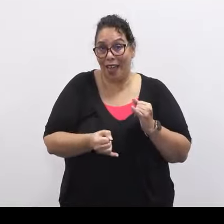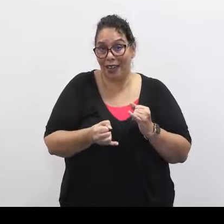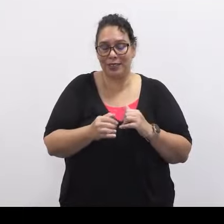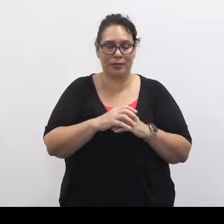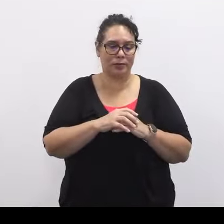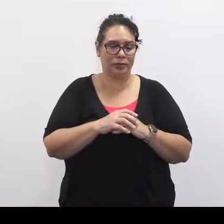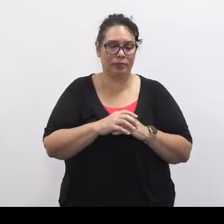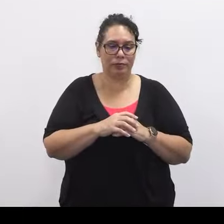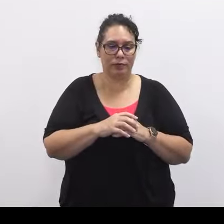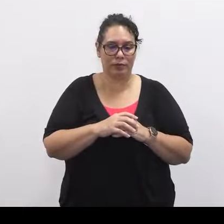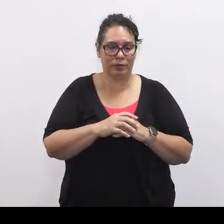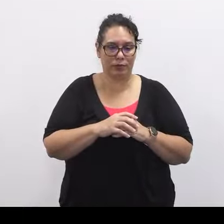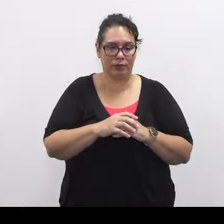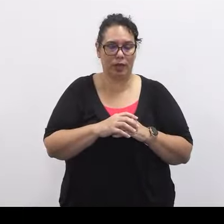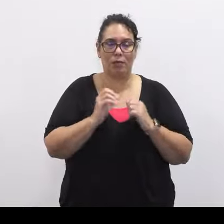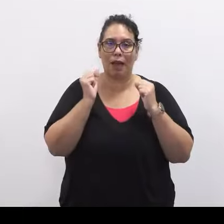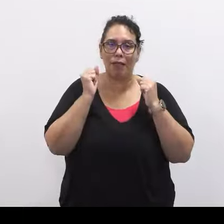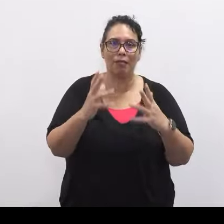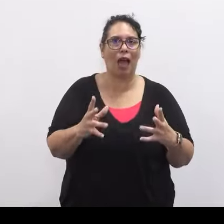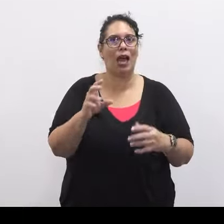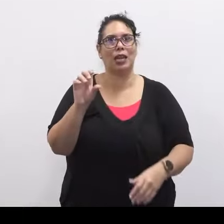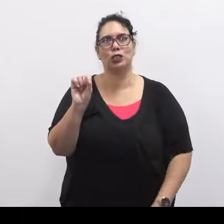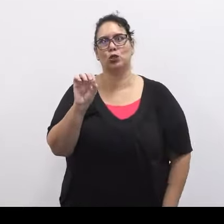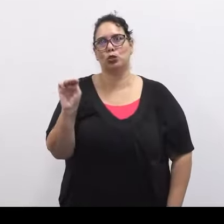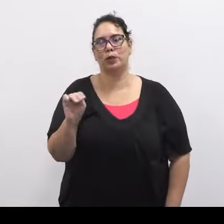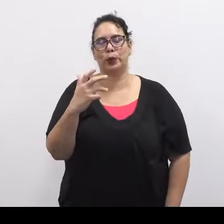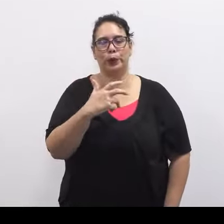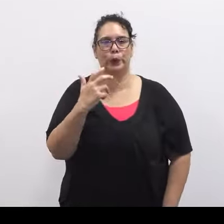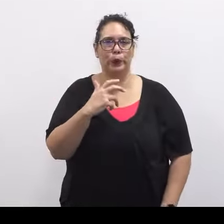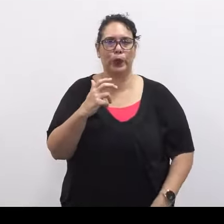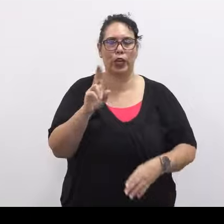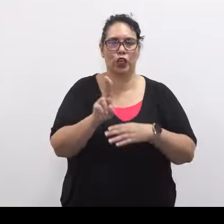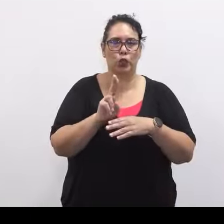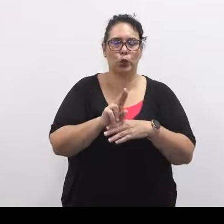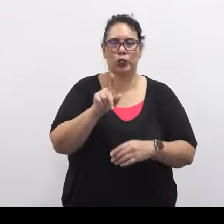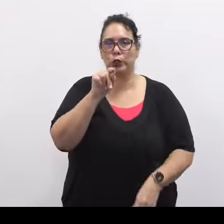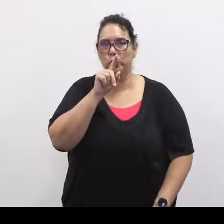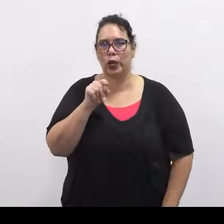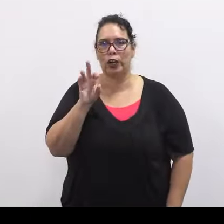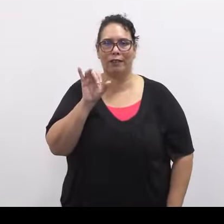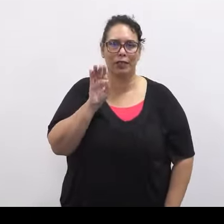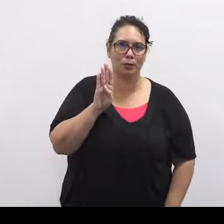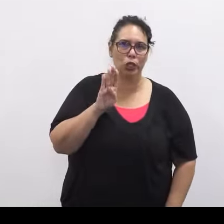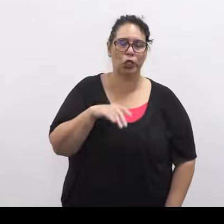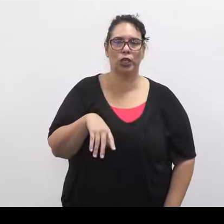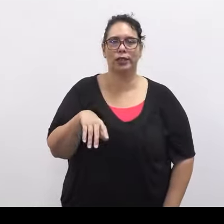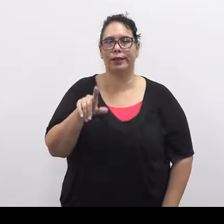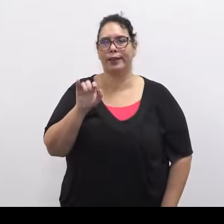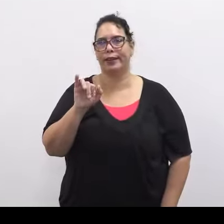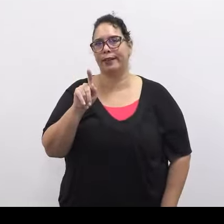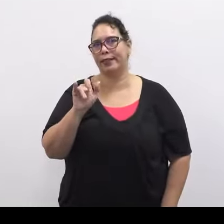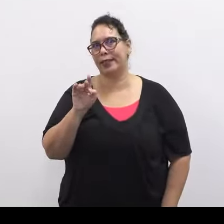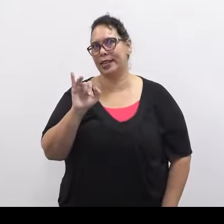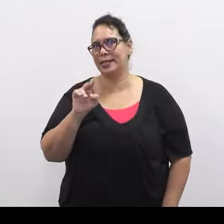we've put up a lot of social media posts using Twitter, Facebook, LinkedIn, and Instagram.